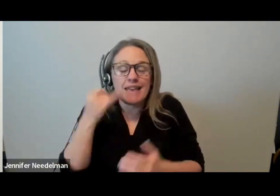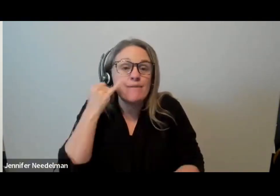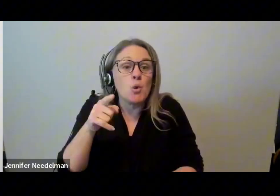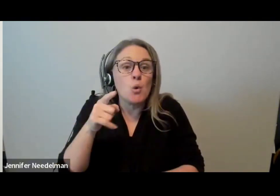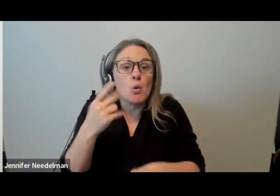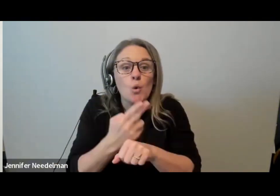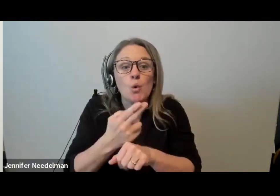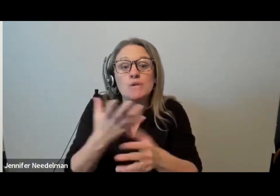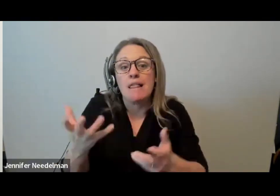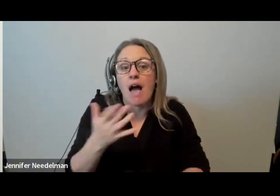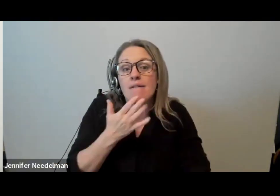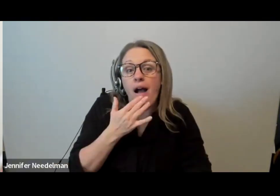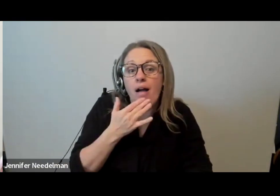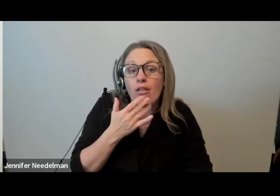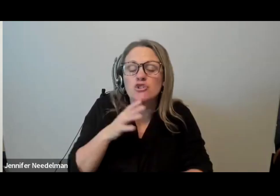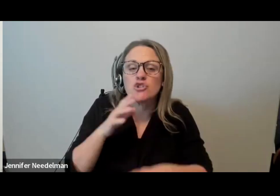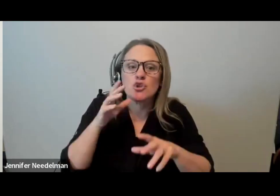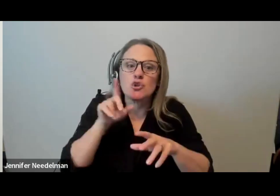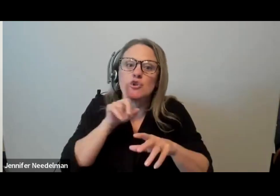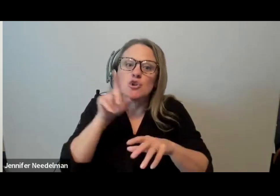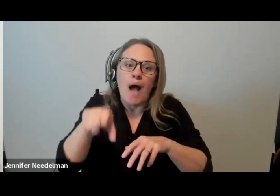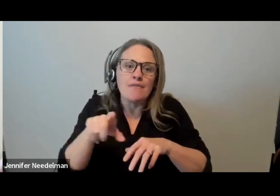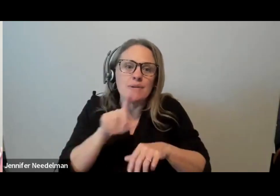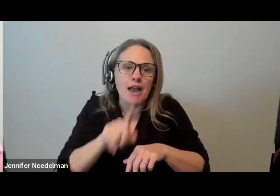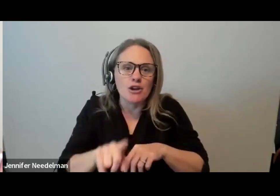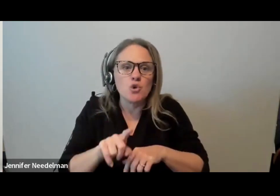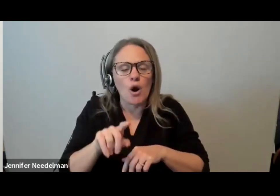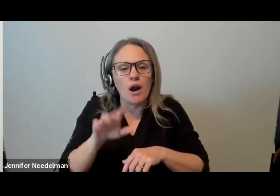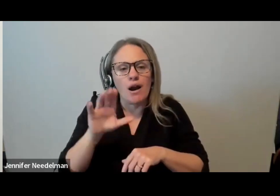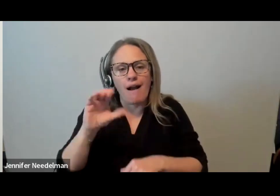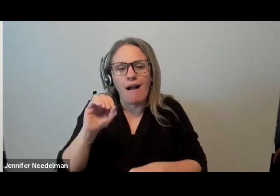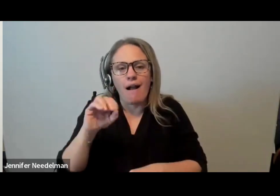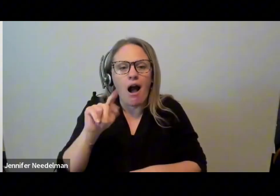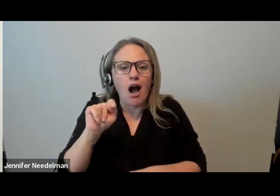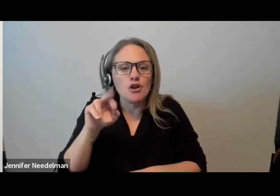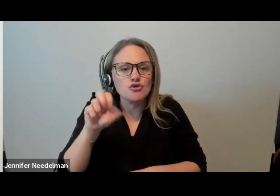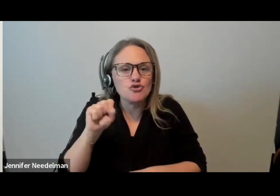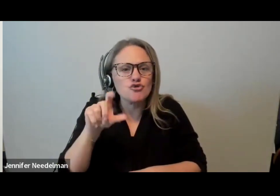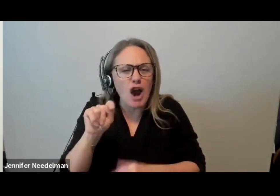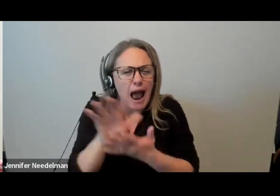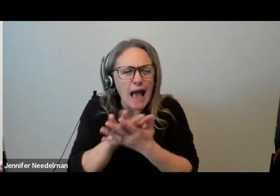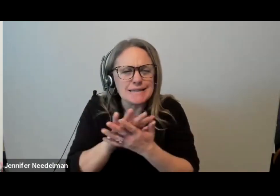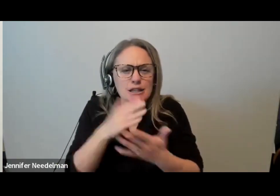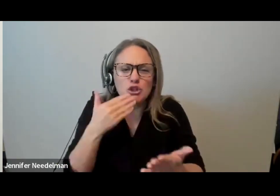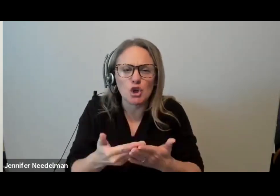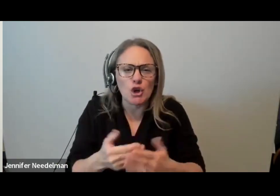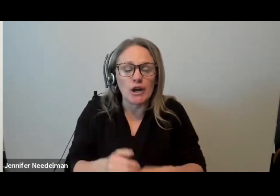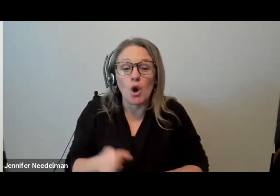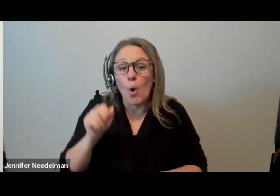that's set during the nighttime, so I have to make sure that our text isn't gray, so somebody can read it, right?